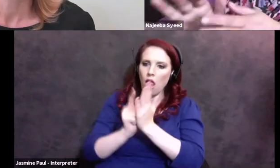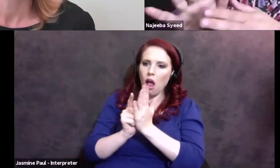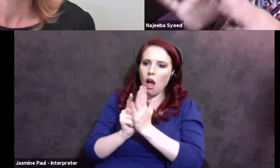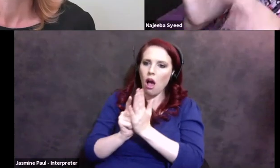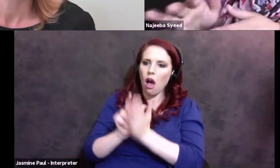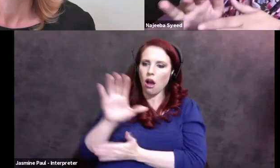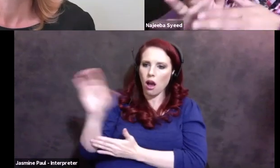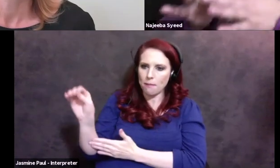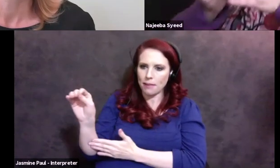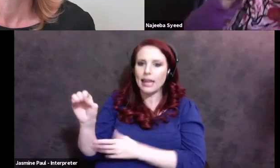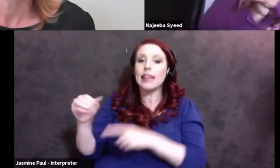and the Muslims.